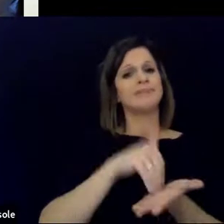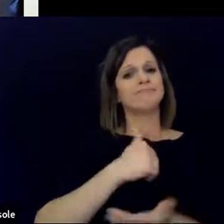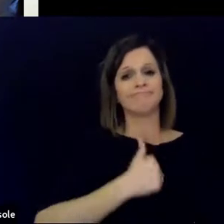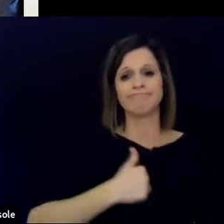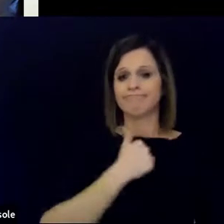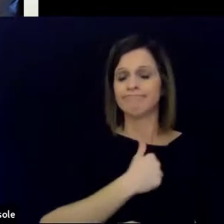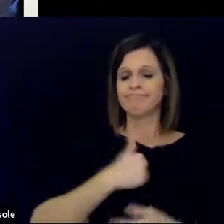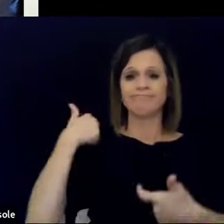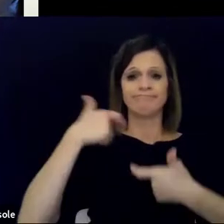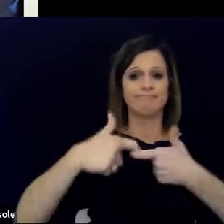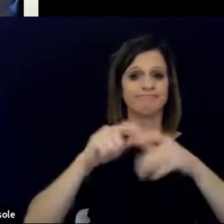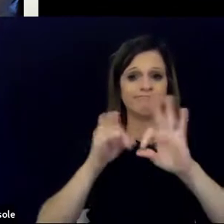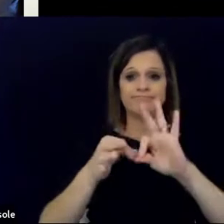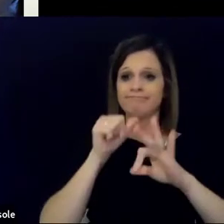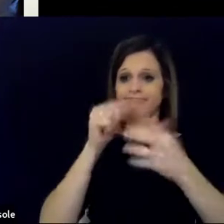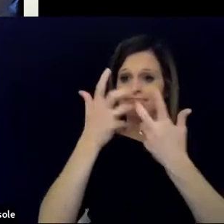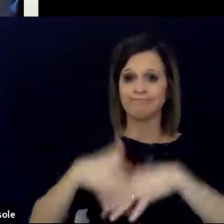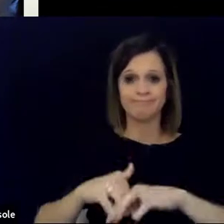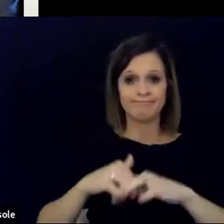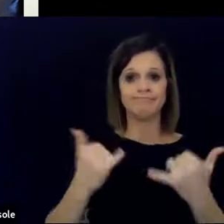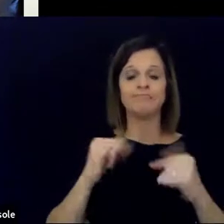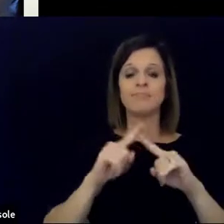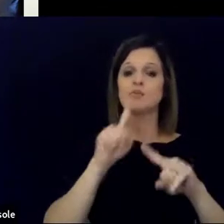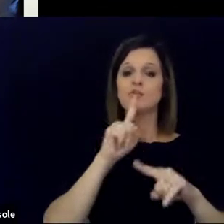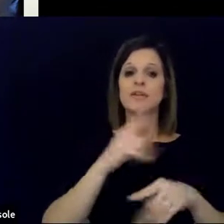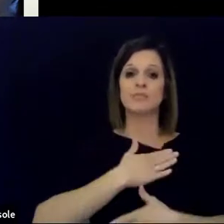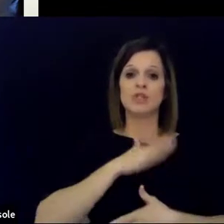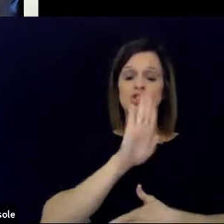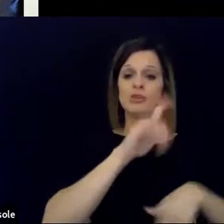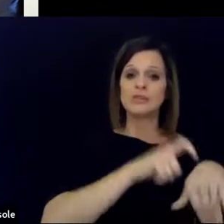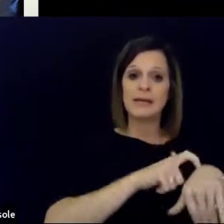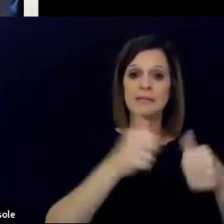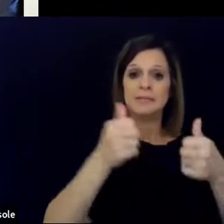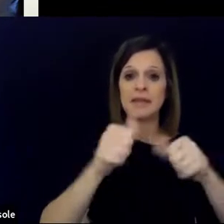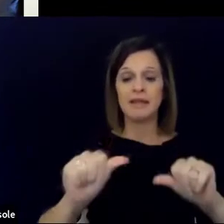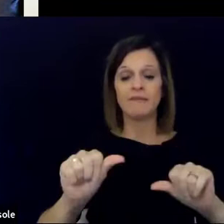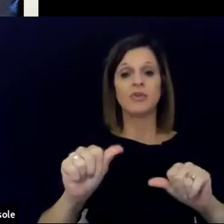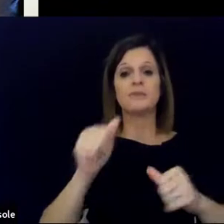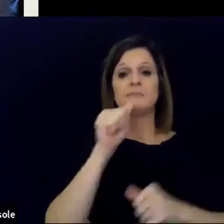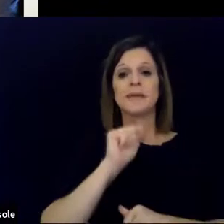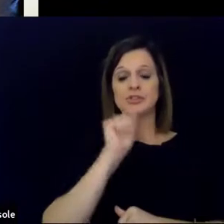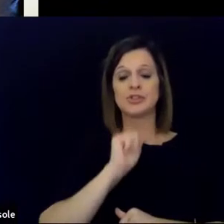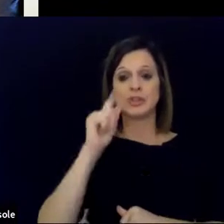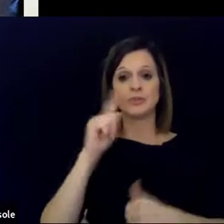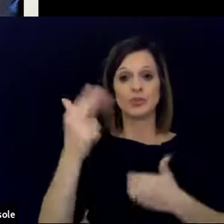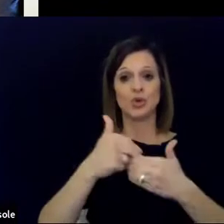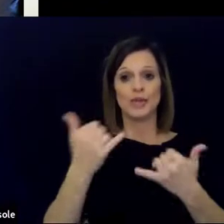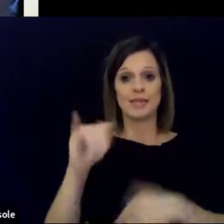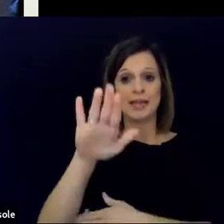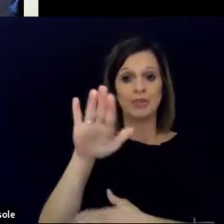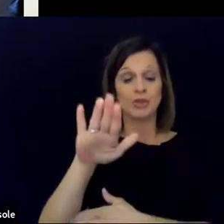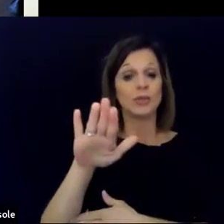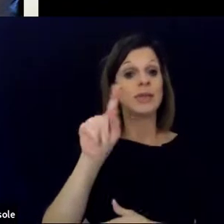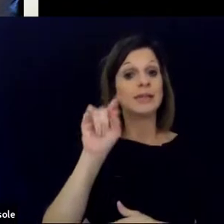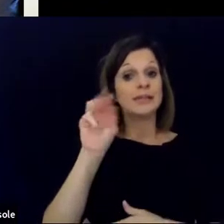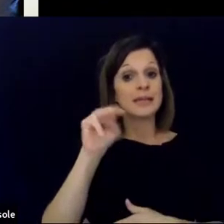but we truly appreciate your time, your energy and your patience for being with us this afternoon. Tim, you have the opportunity to close out.